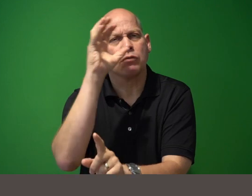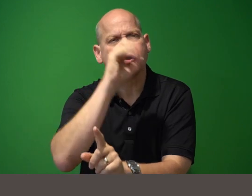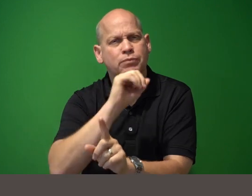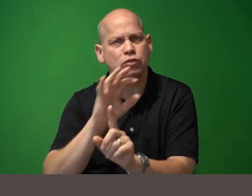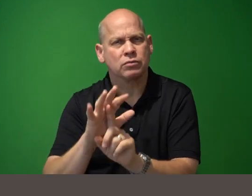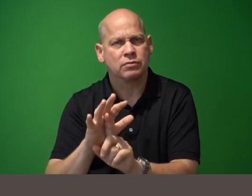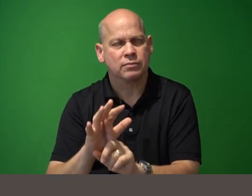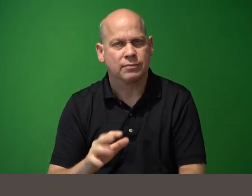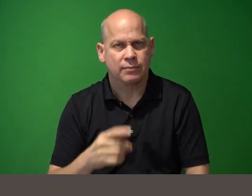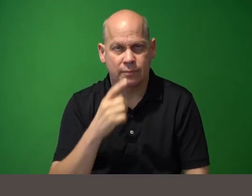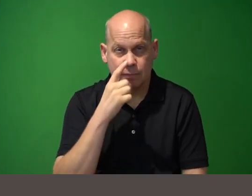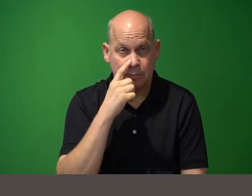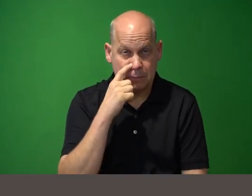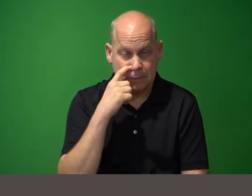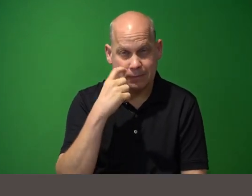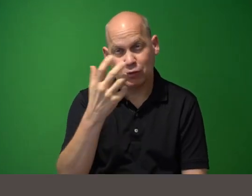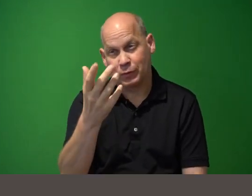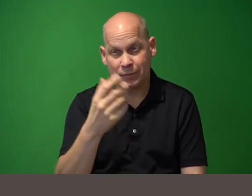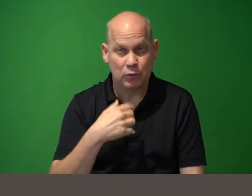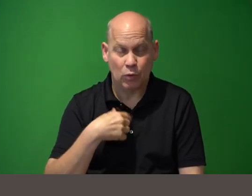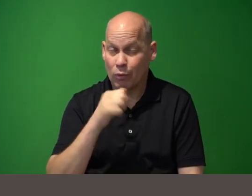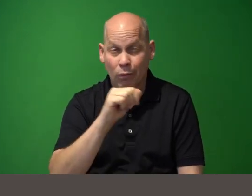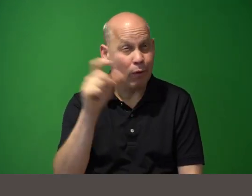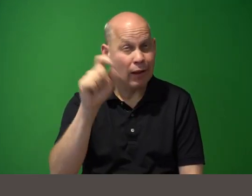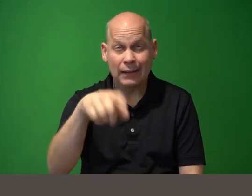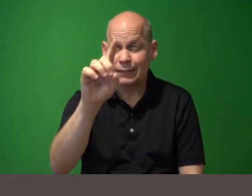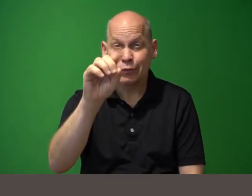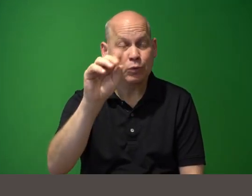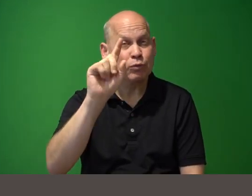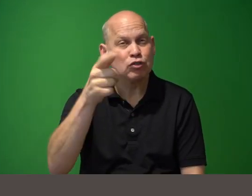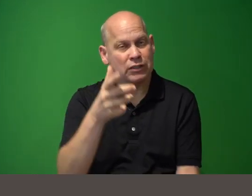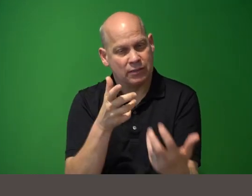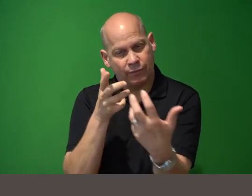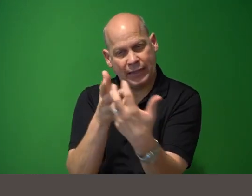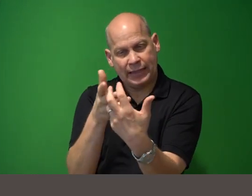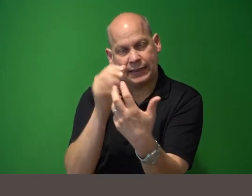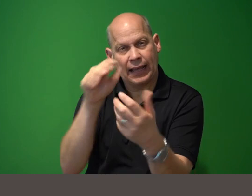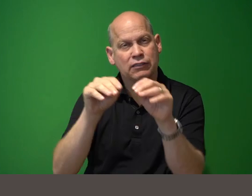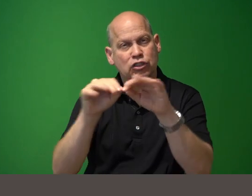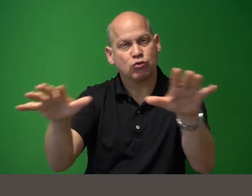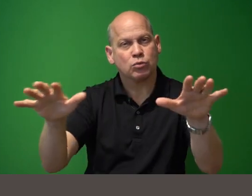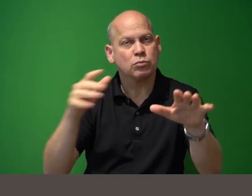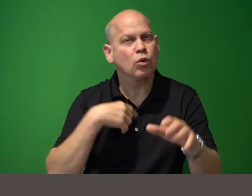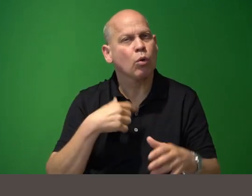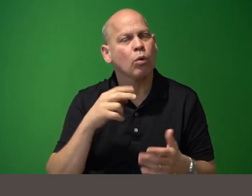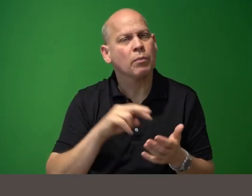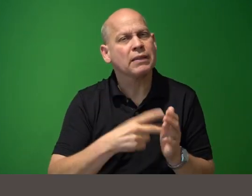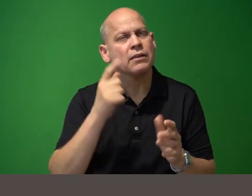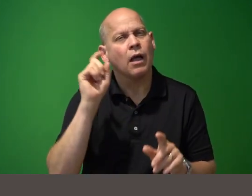So all we need to do is just fit the distribution. So that means we need to estimate